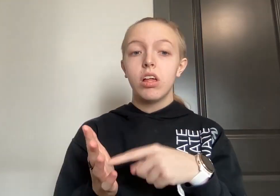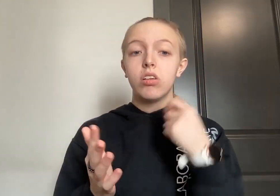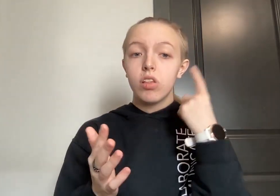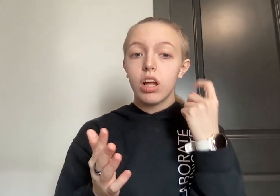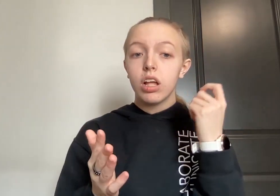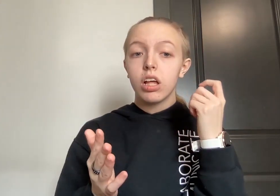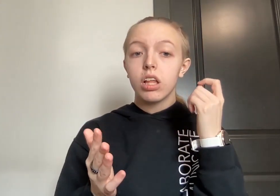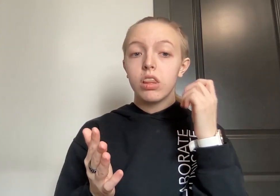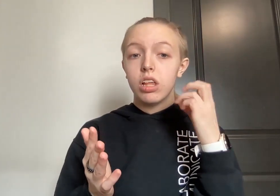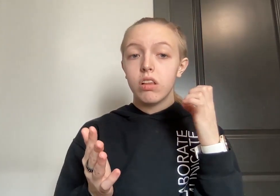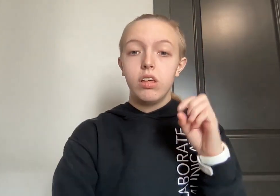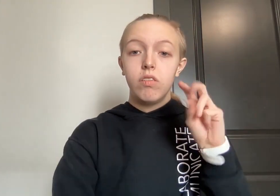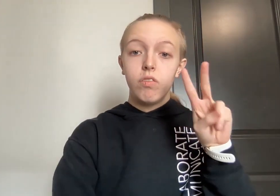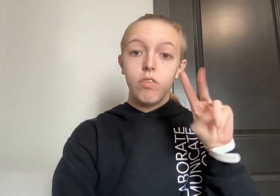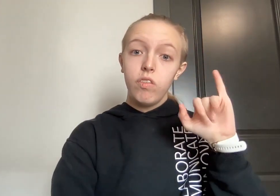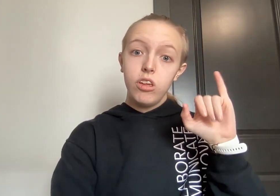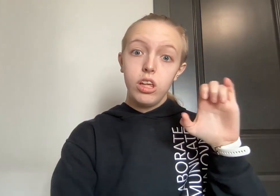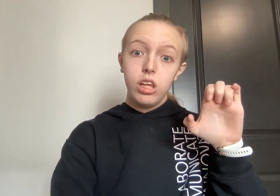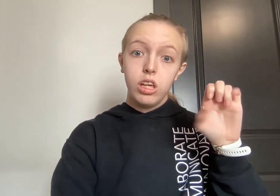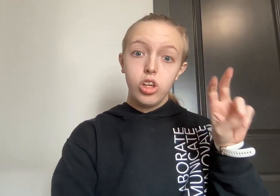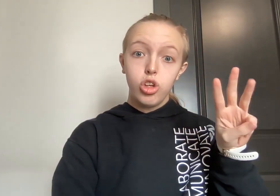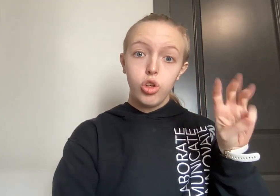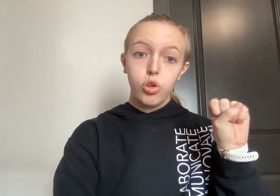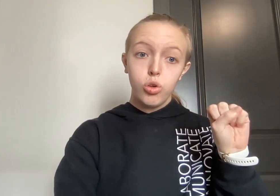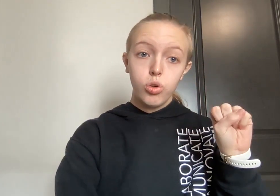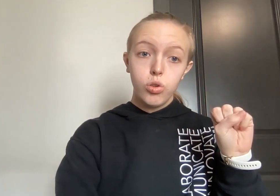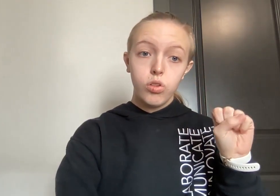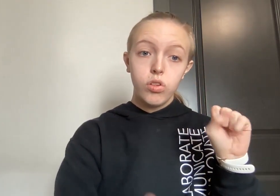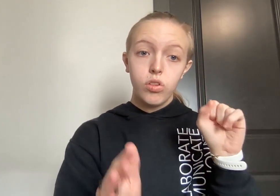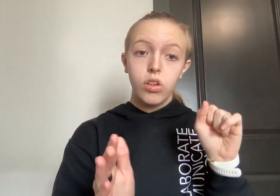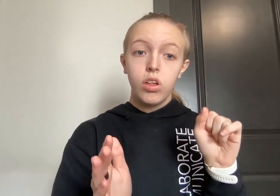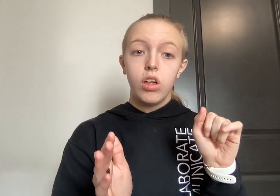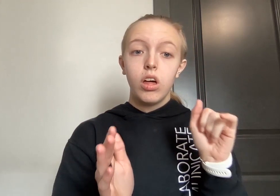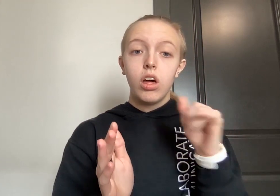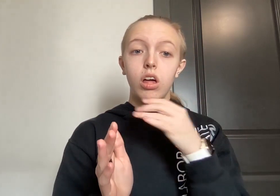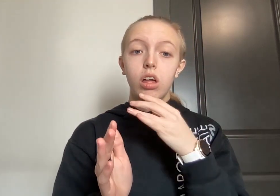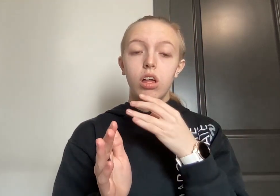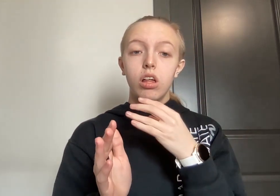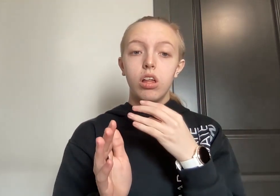Understanding the views